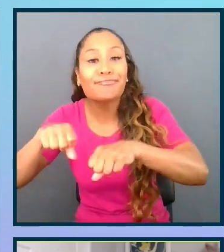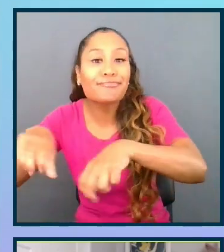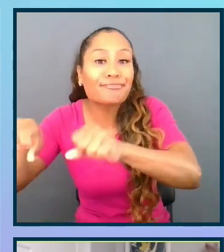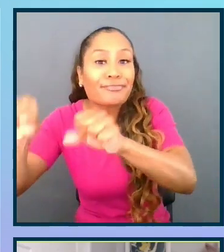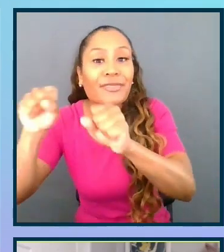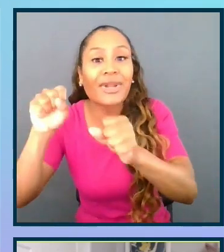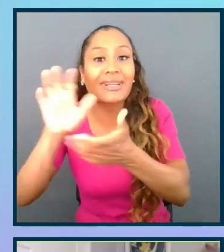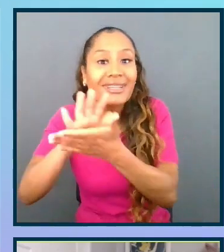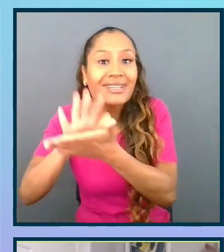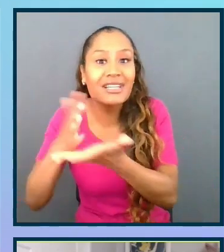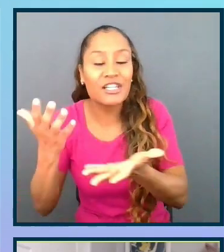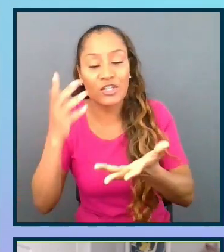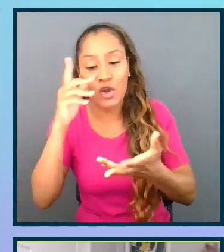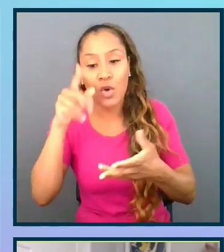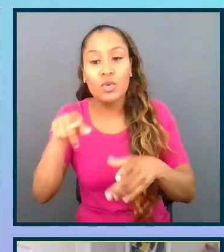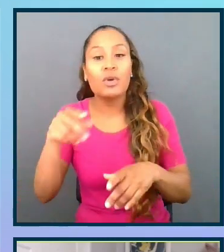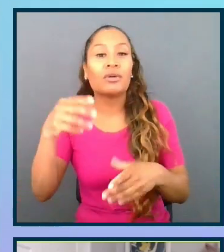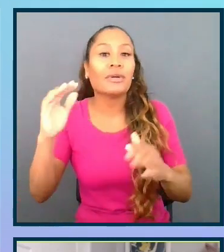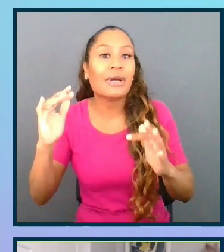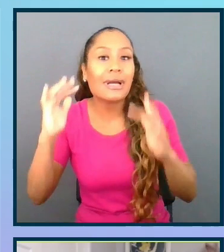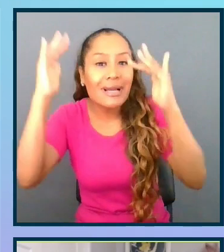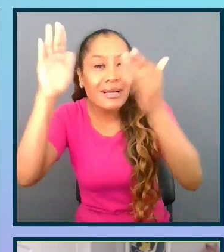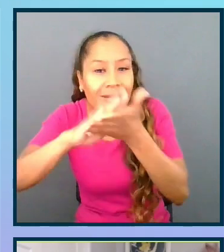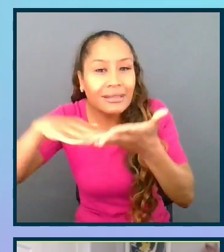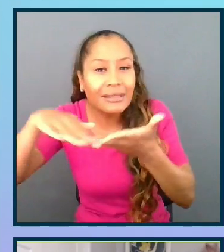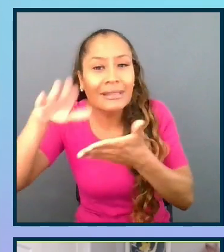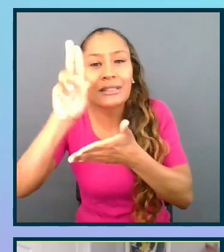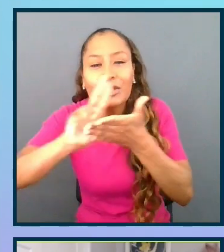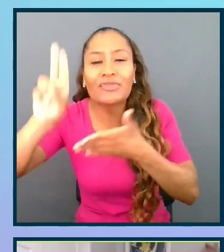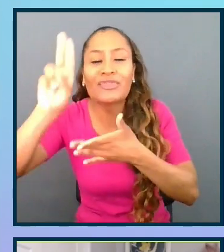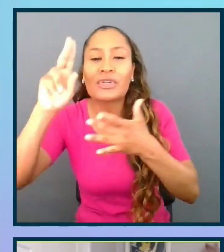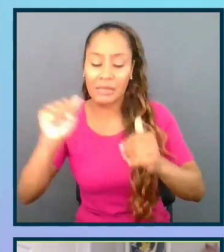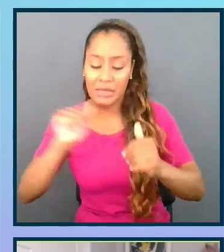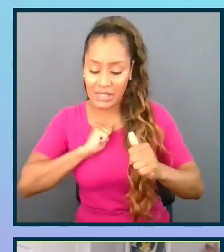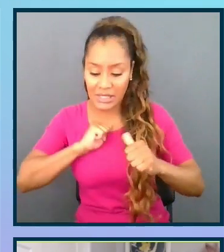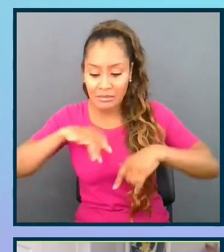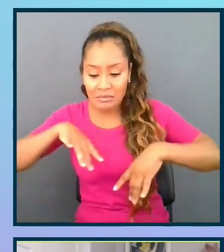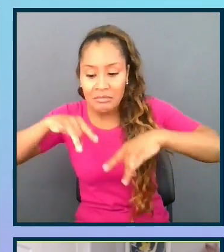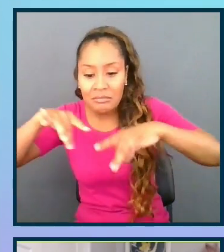So, through higher education, through self-teaching, through boot camps.